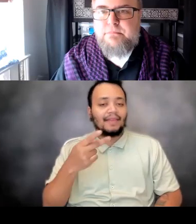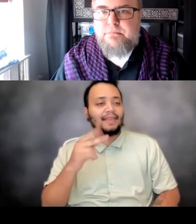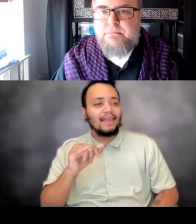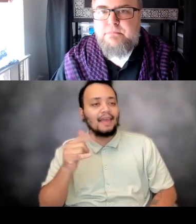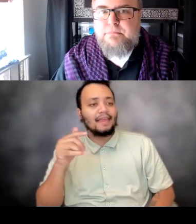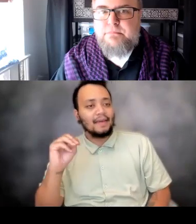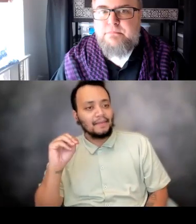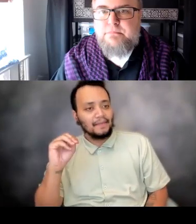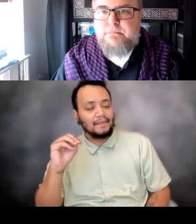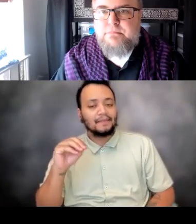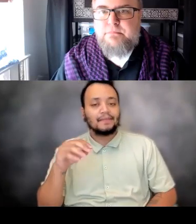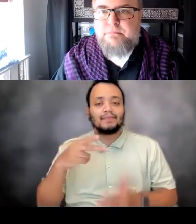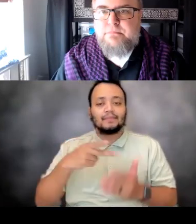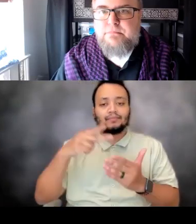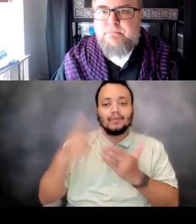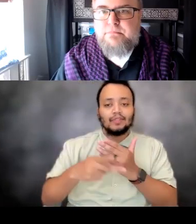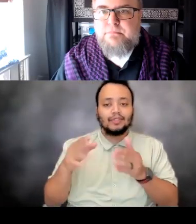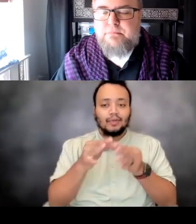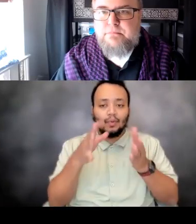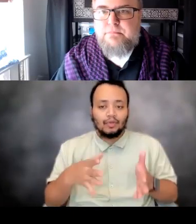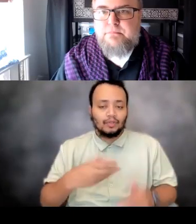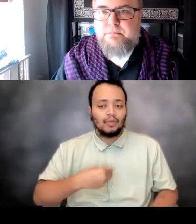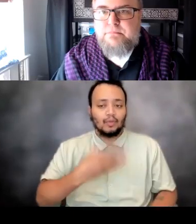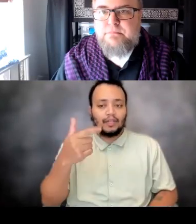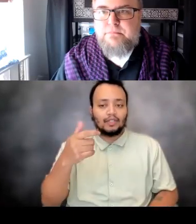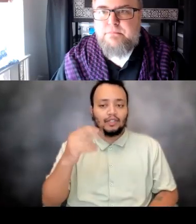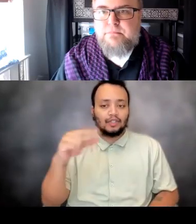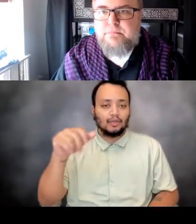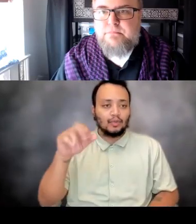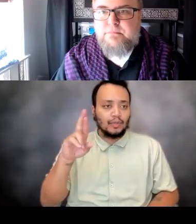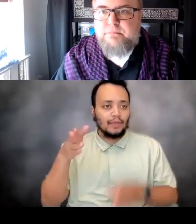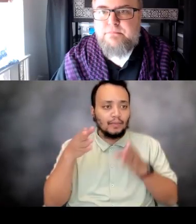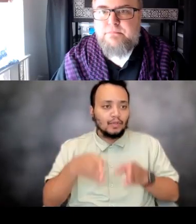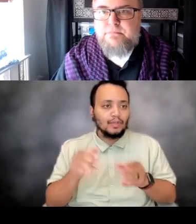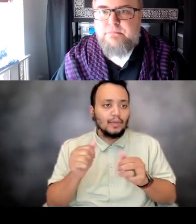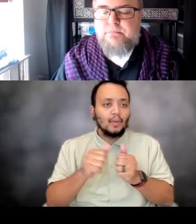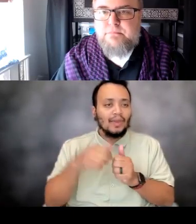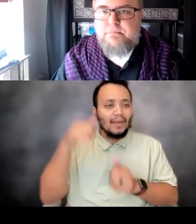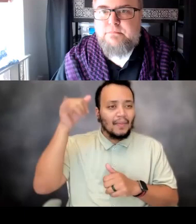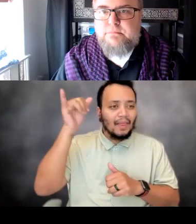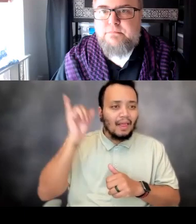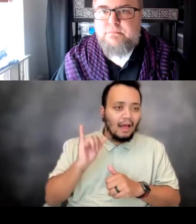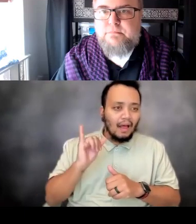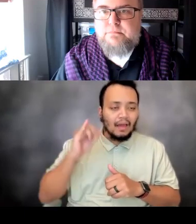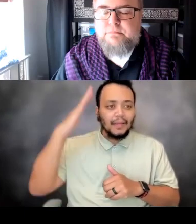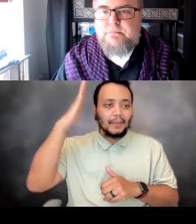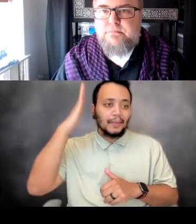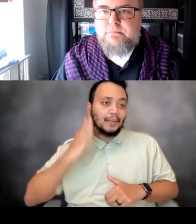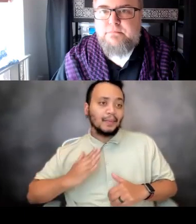I'm a white genderqueer person with blondish hair, long on one side and piled on my head,